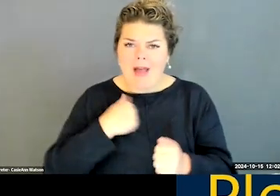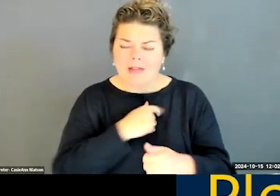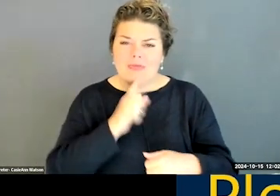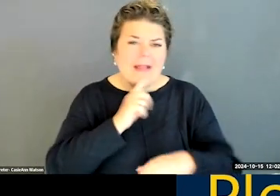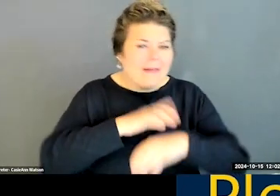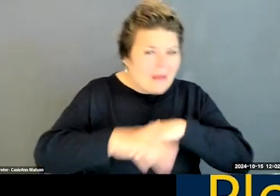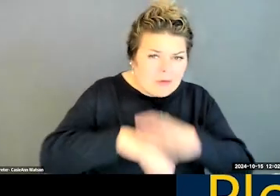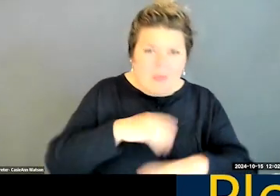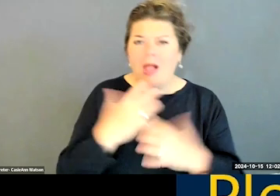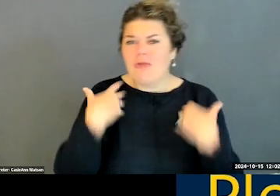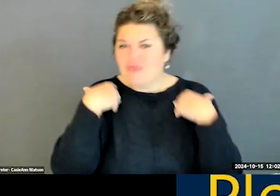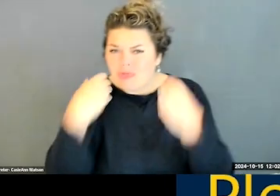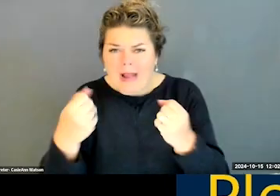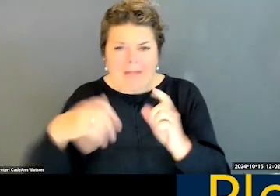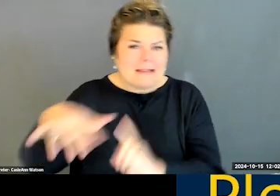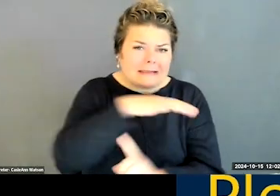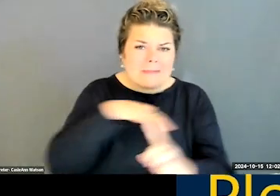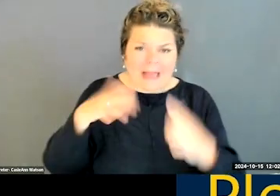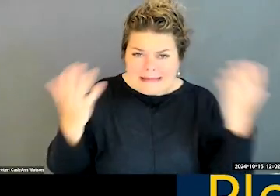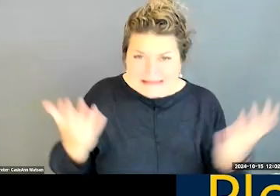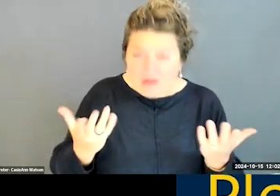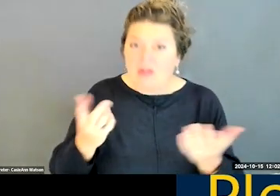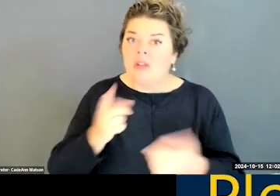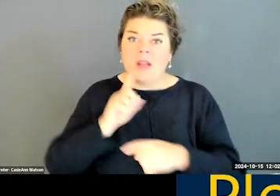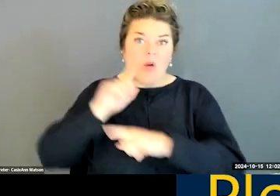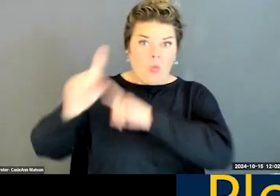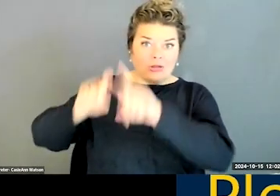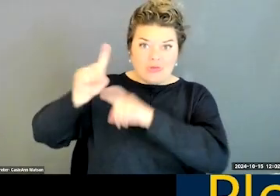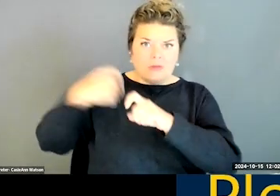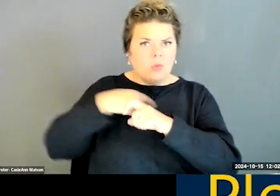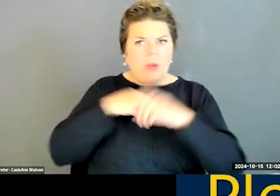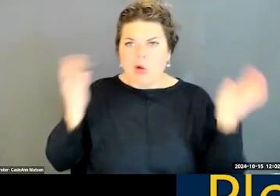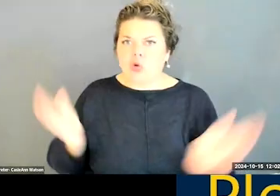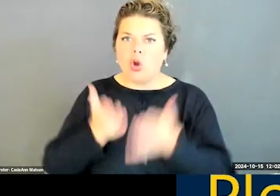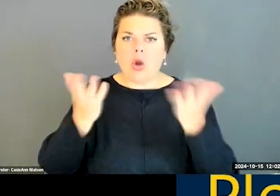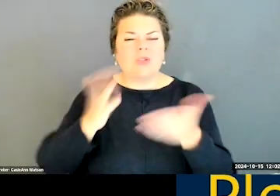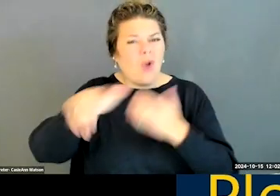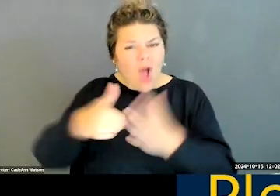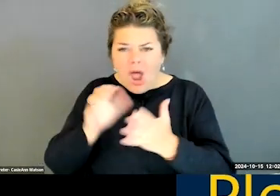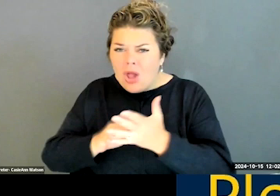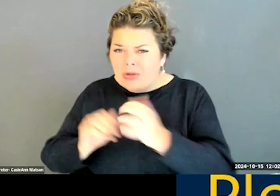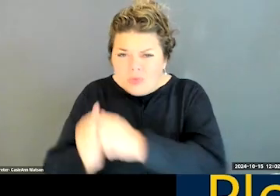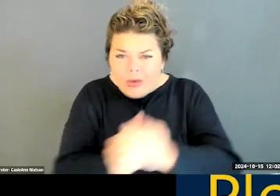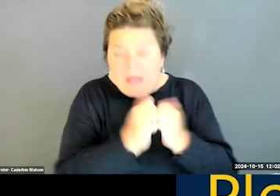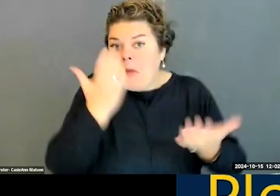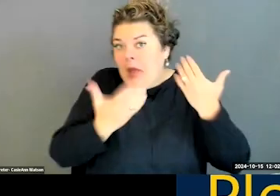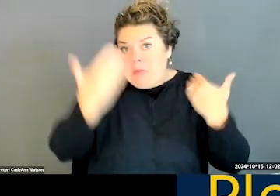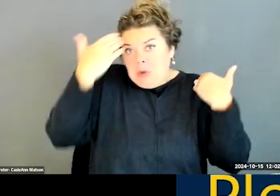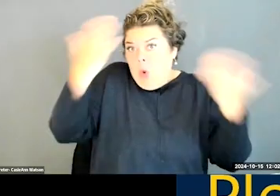and safe space where questions are encouraged. We realize we're all learning together, and we may not know what we don't know,